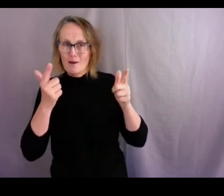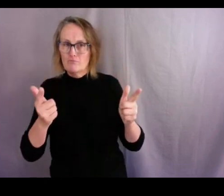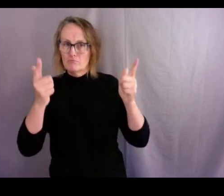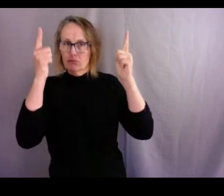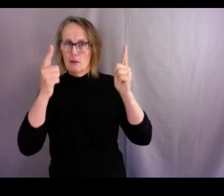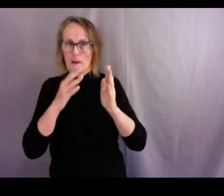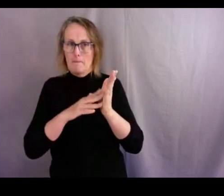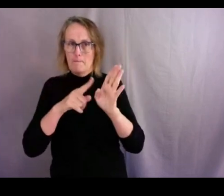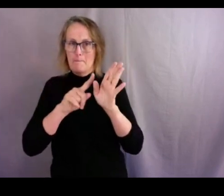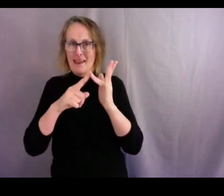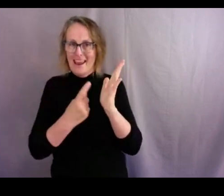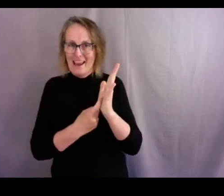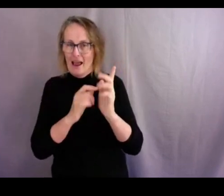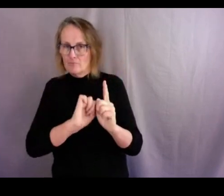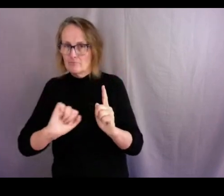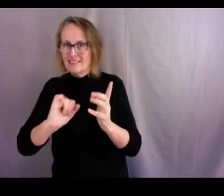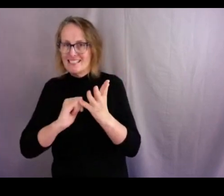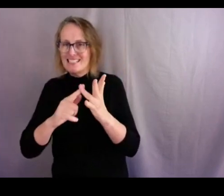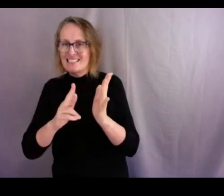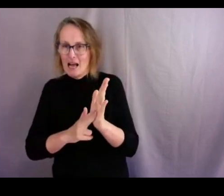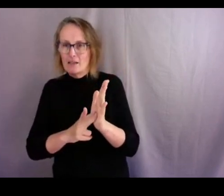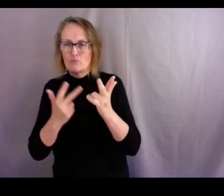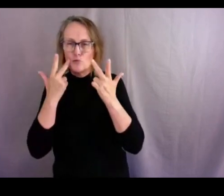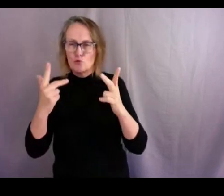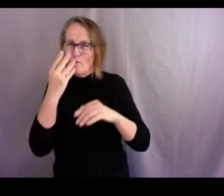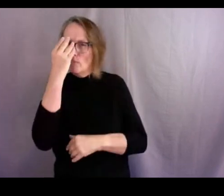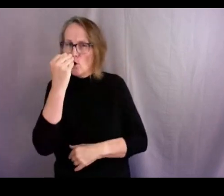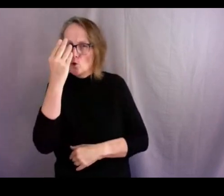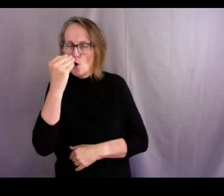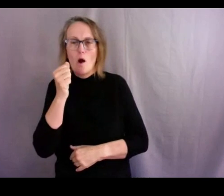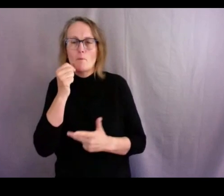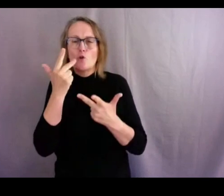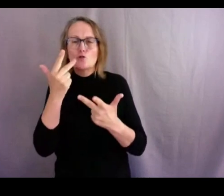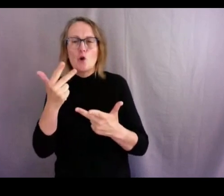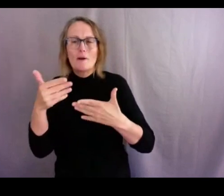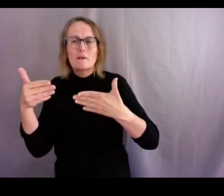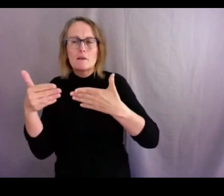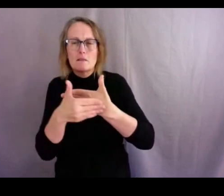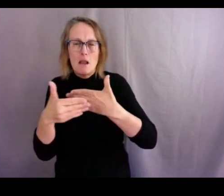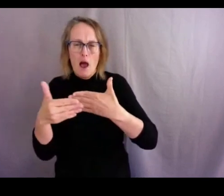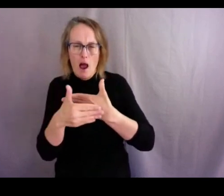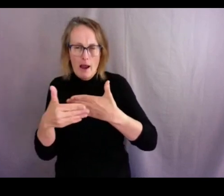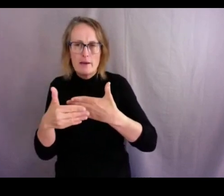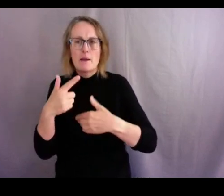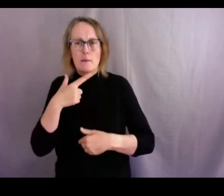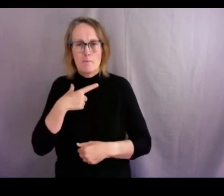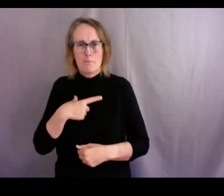I'm actually not putting the slide up, because they're descendants of one of the people who signed Gauguin's death certificate.